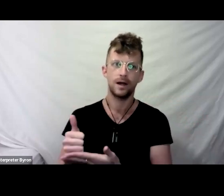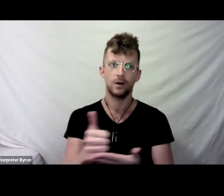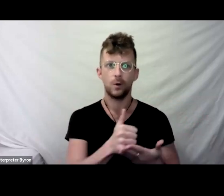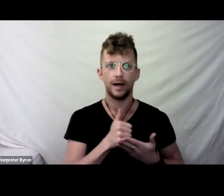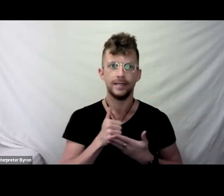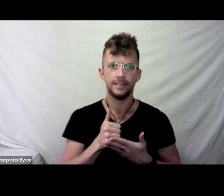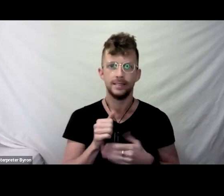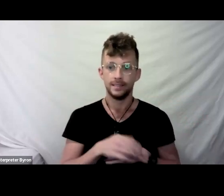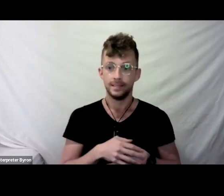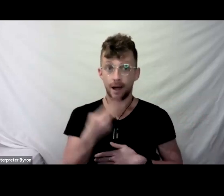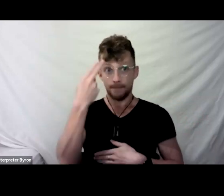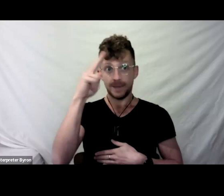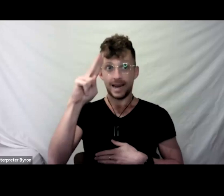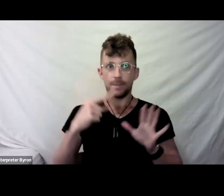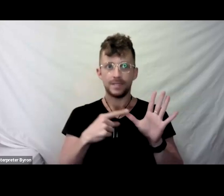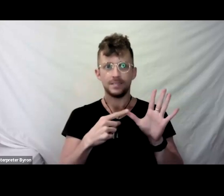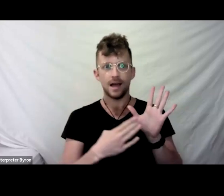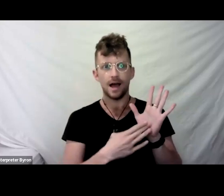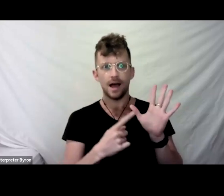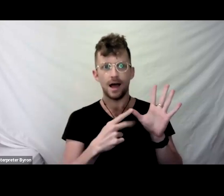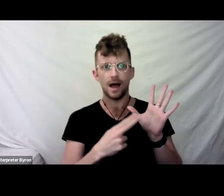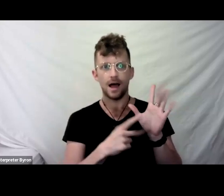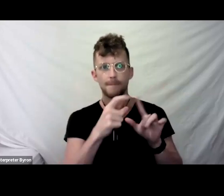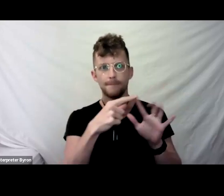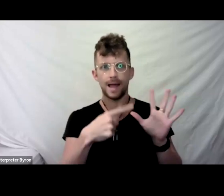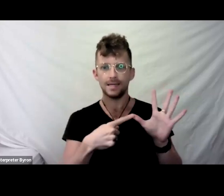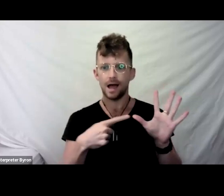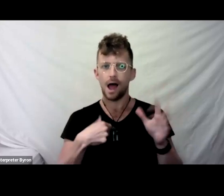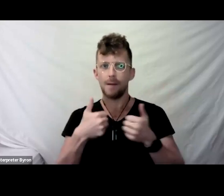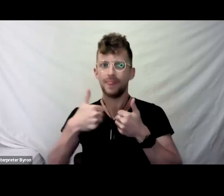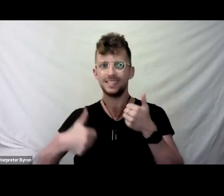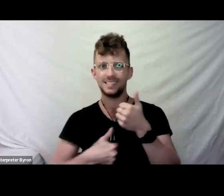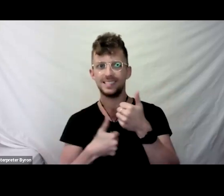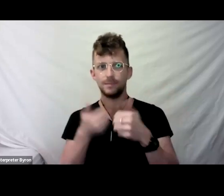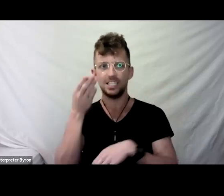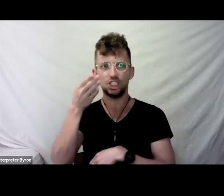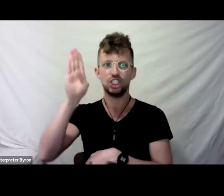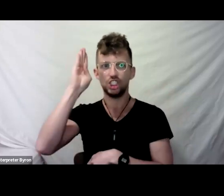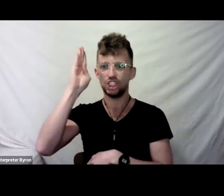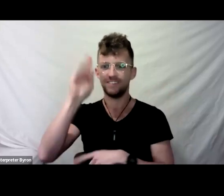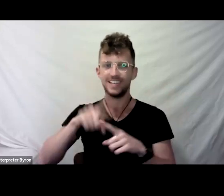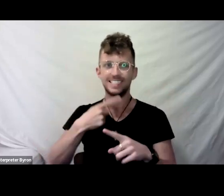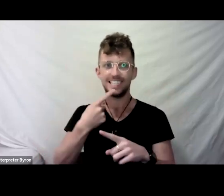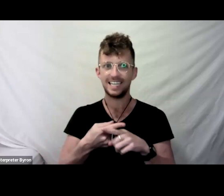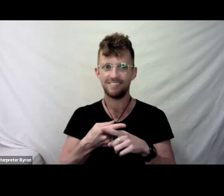My name is Amanda Bleckmann. I am a Deputy Chief Executive at Whaikaha - Ministry of Disabled People.